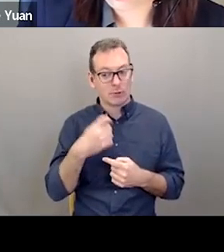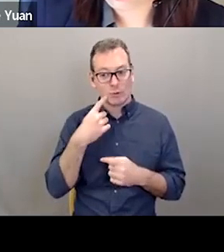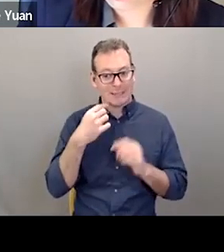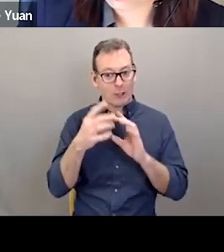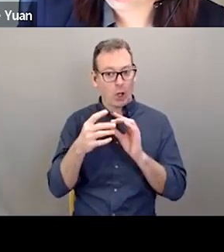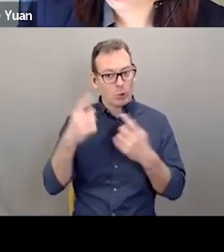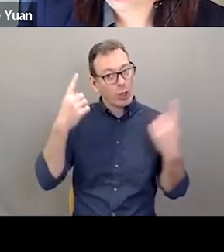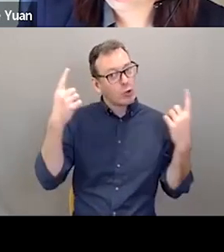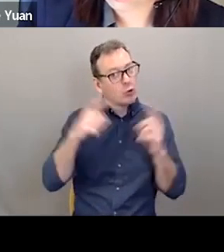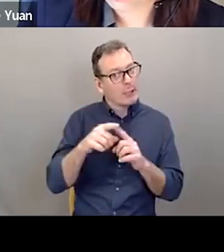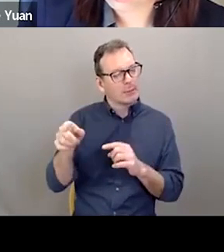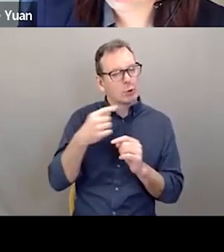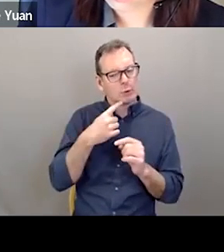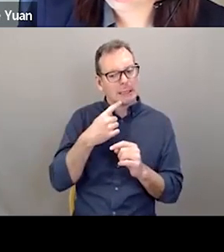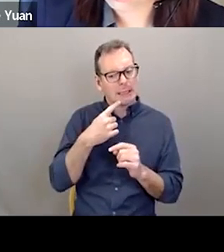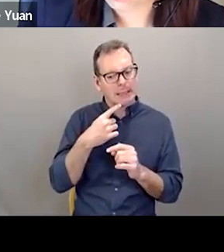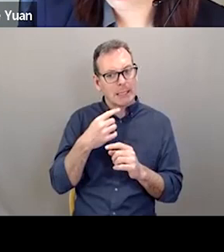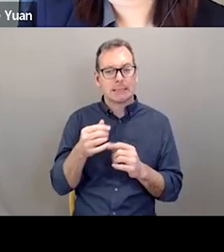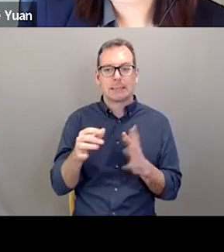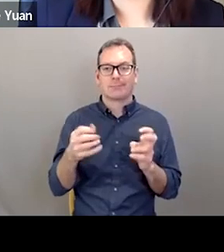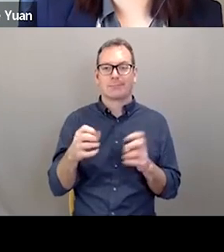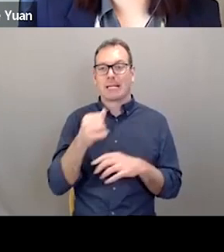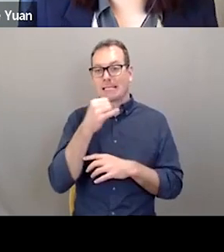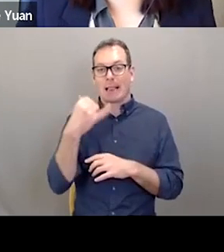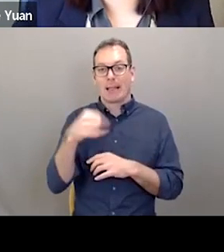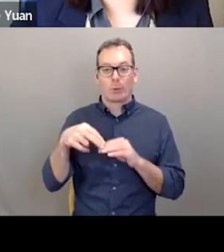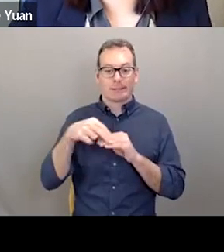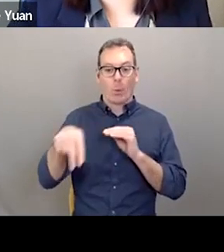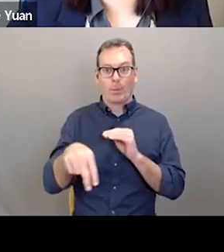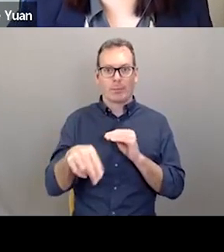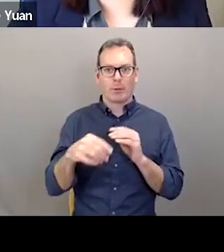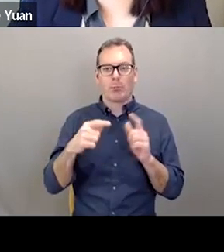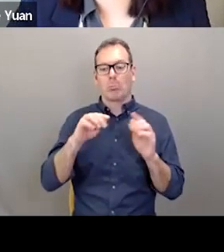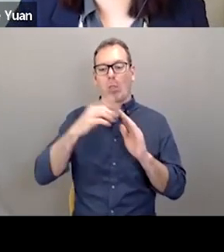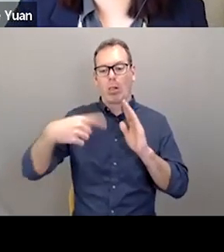about a slippery slope I just want to add that one of the things I think when your